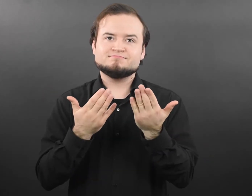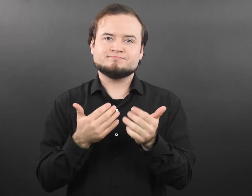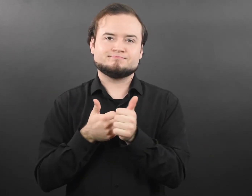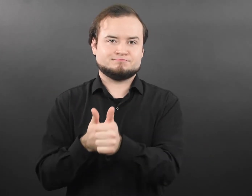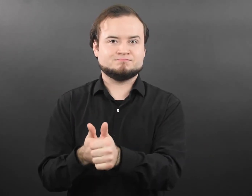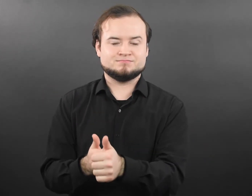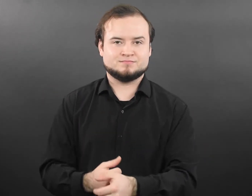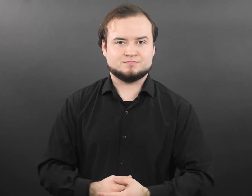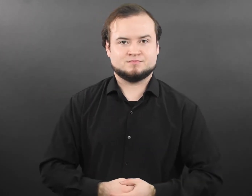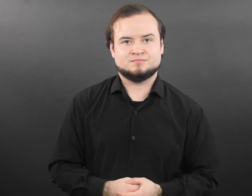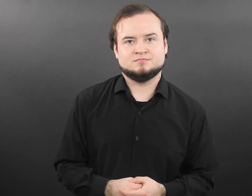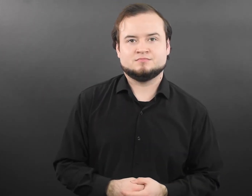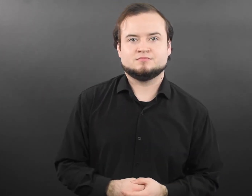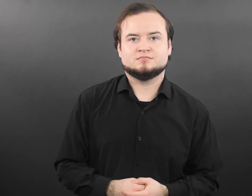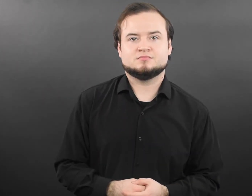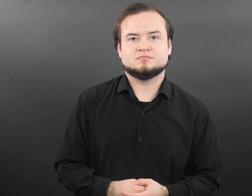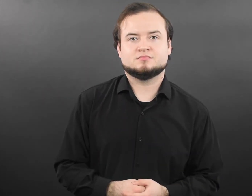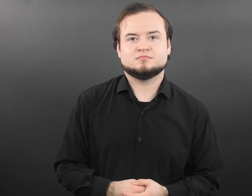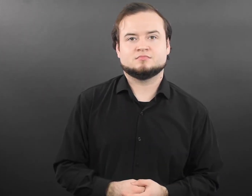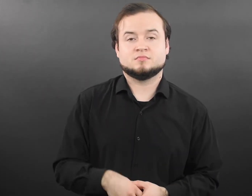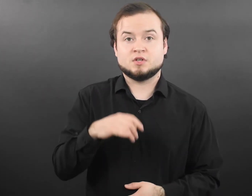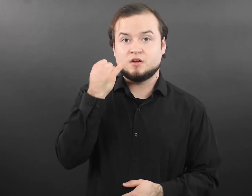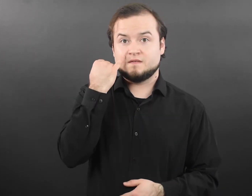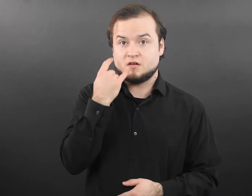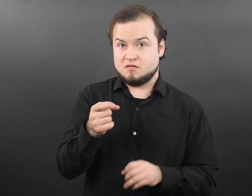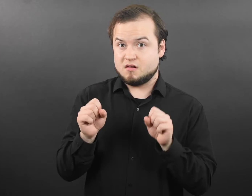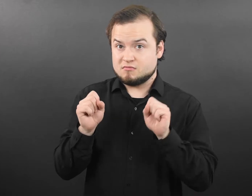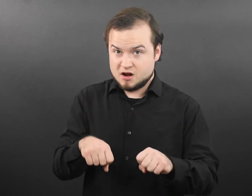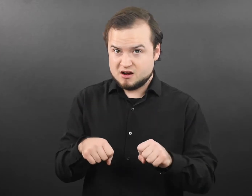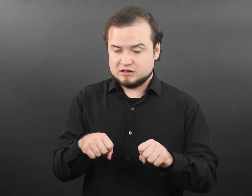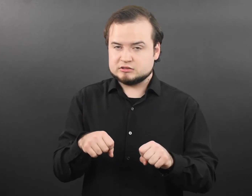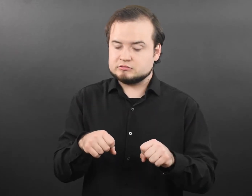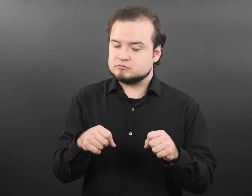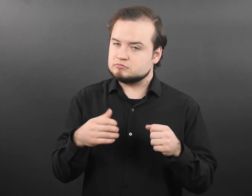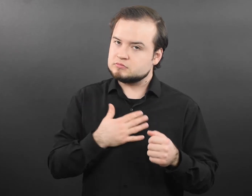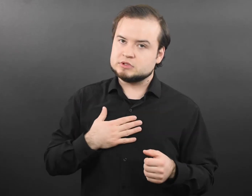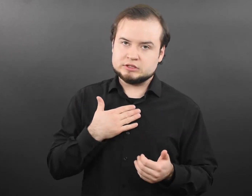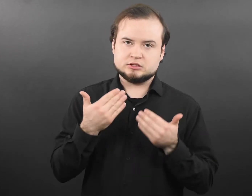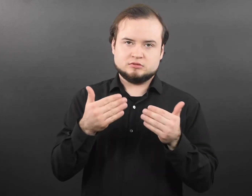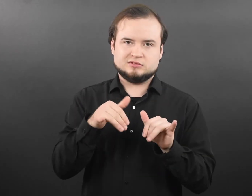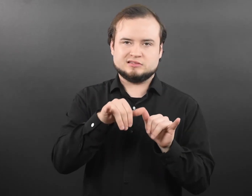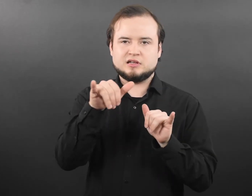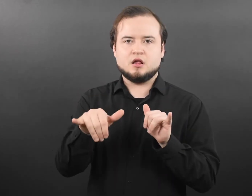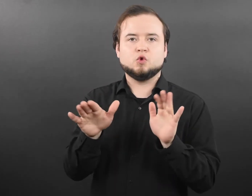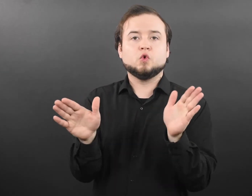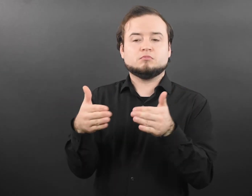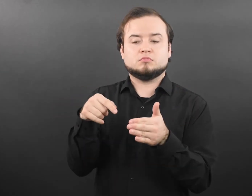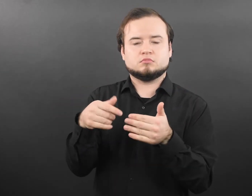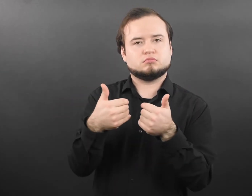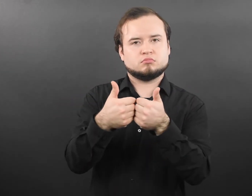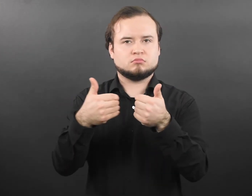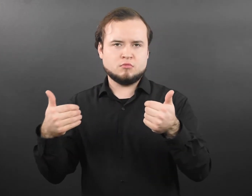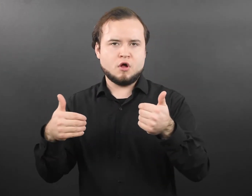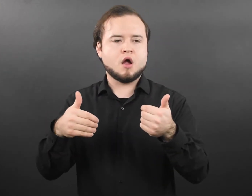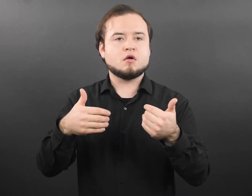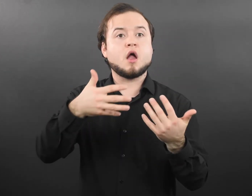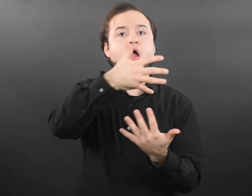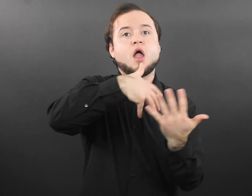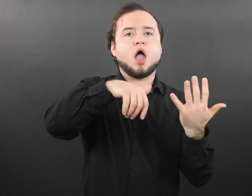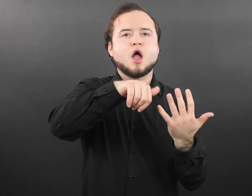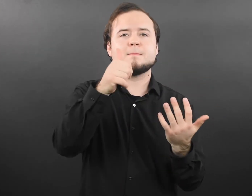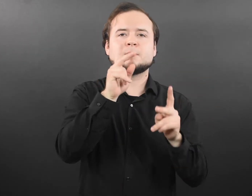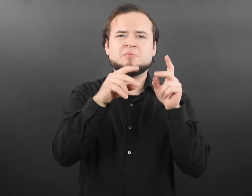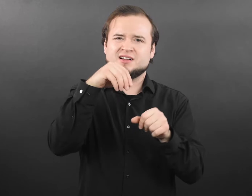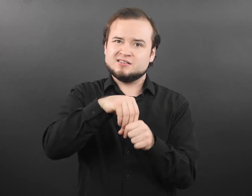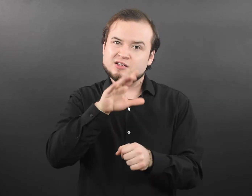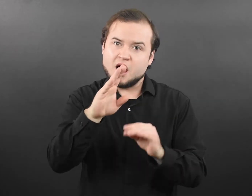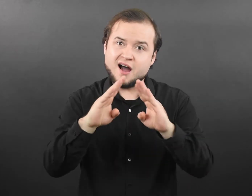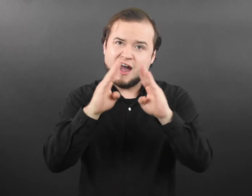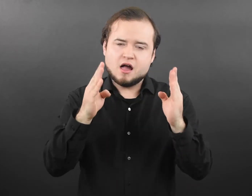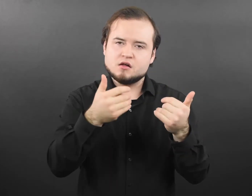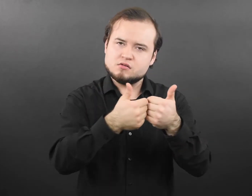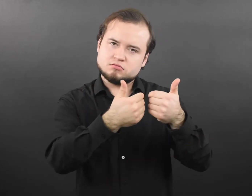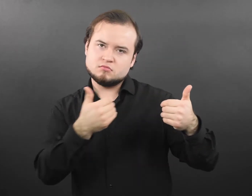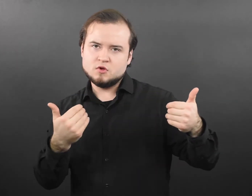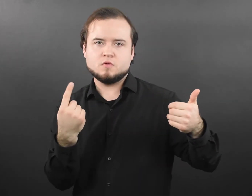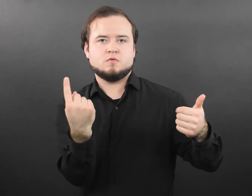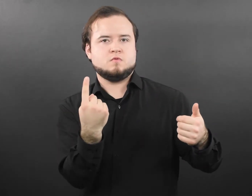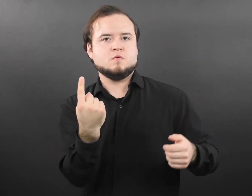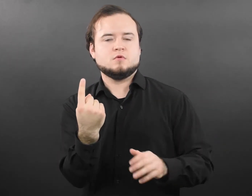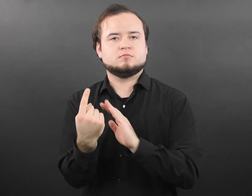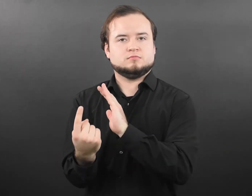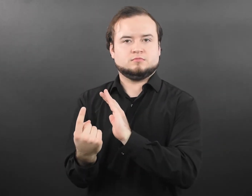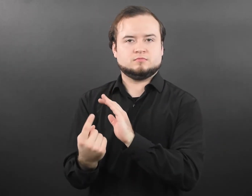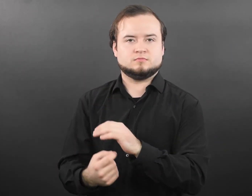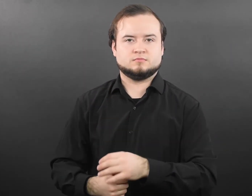• If possible, stay in a separate room and away from other people in your home.